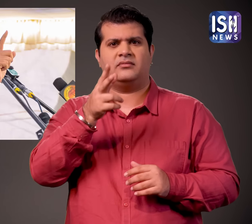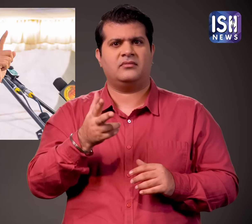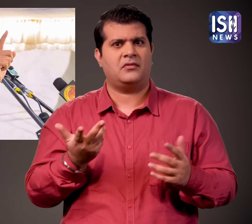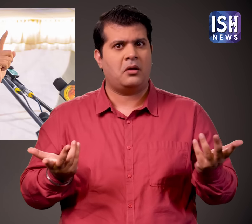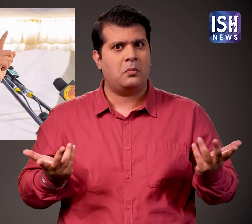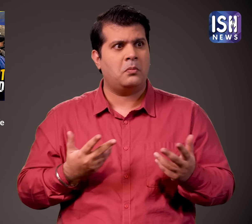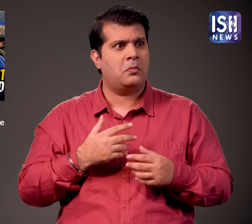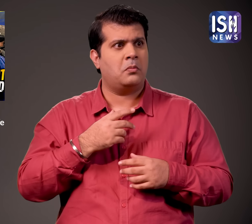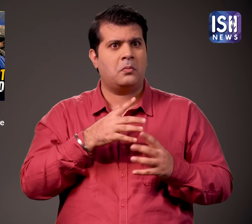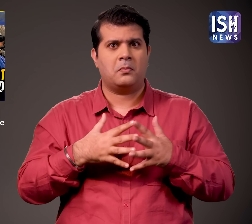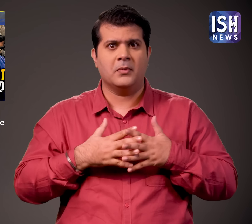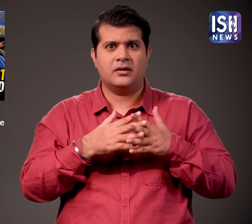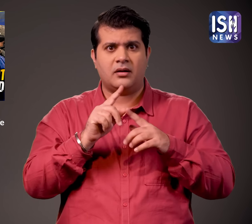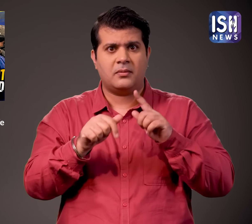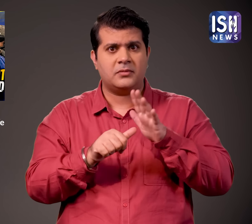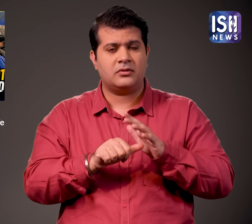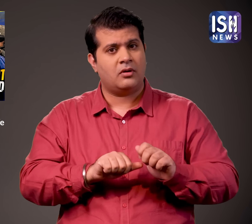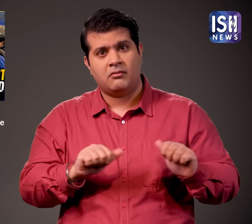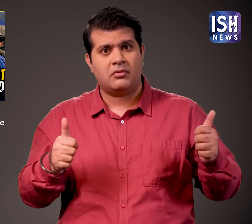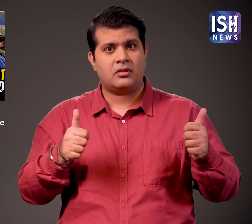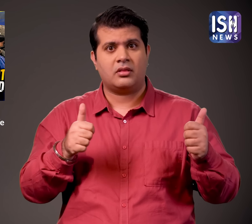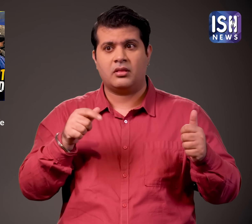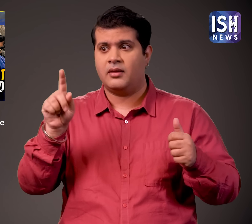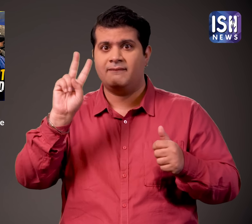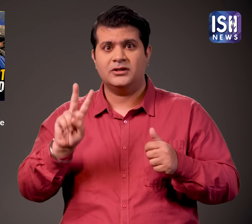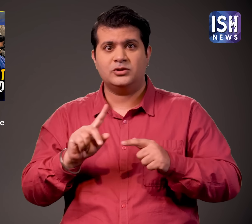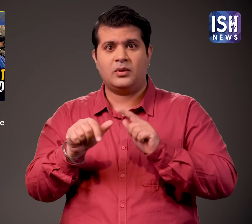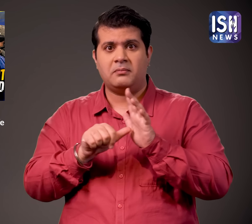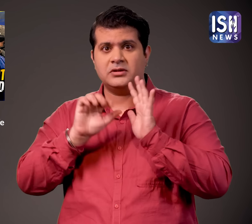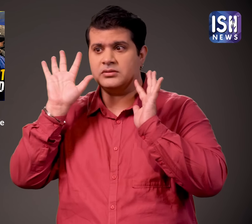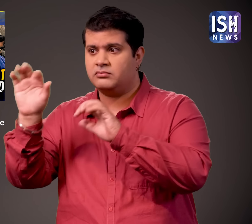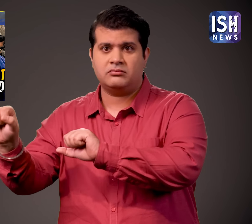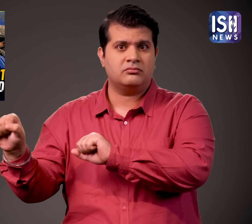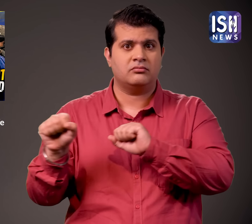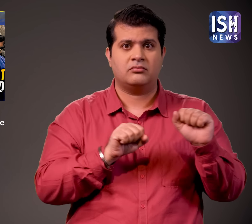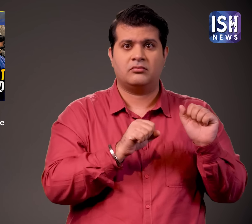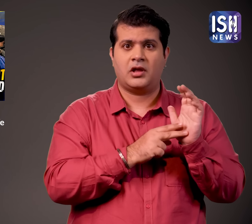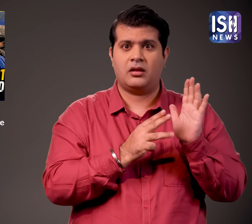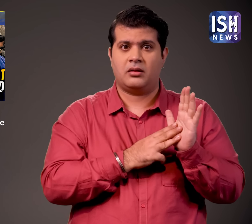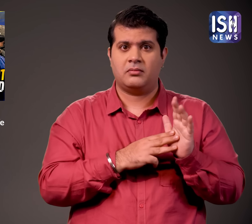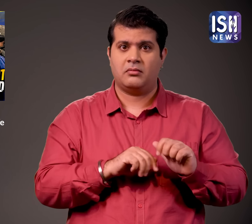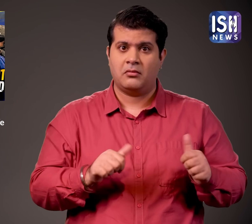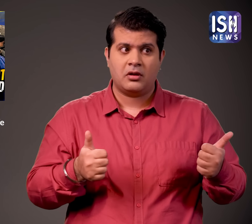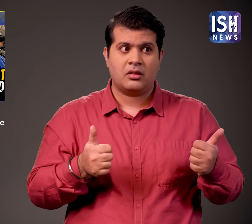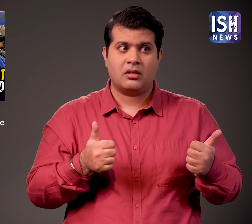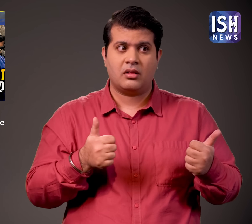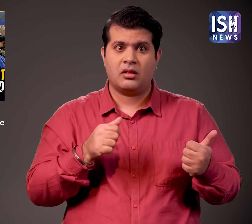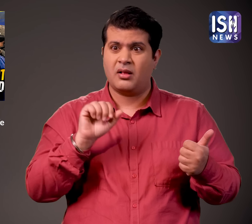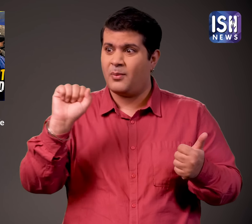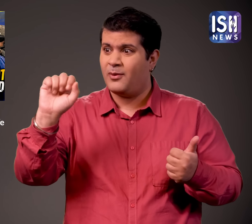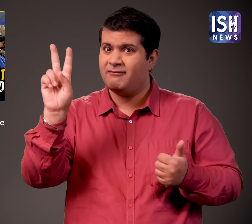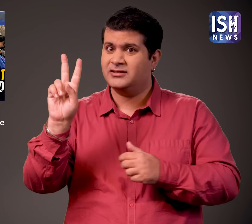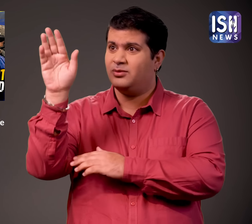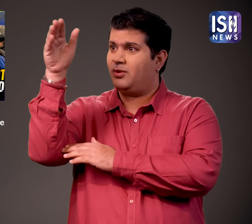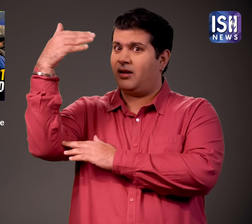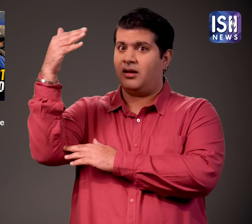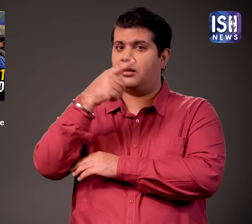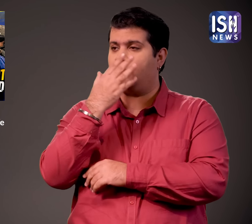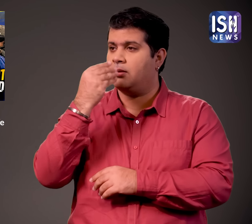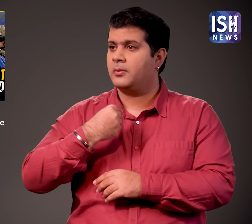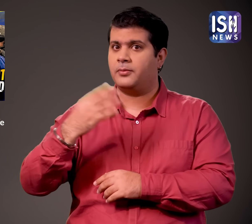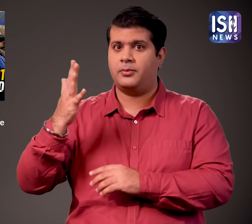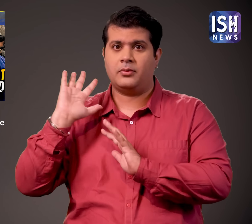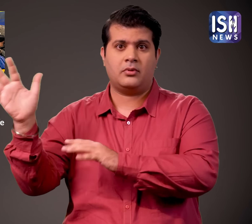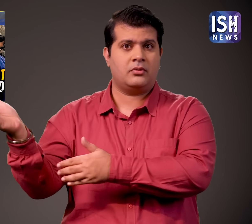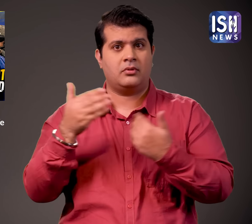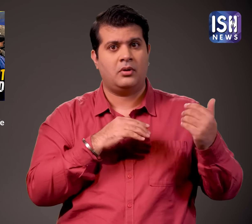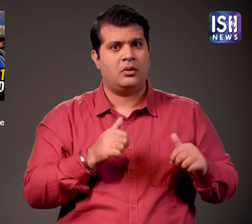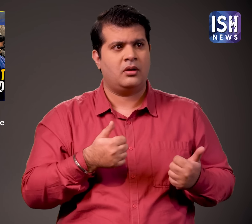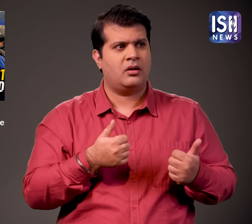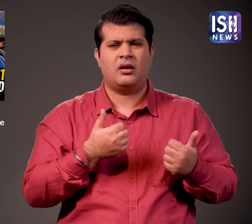"If US President Trump can kidnap Venezuelan President Nicolas Maduro from his own country,